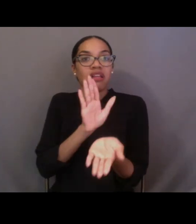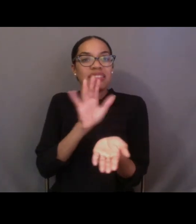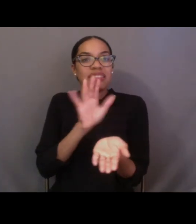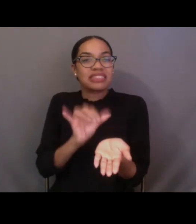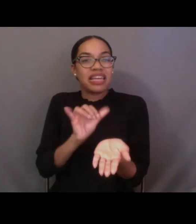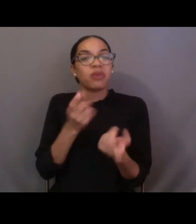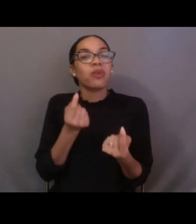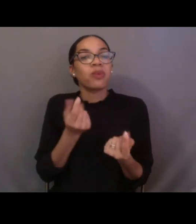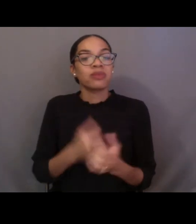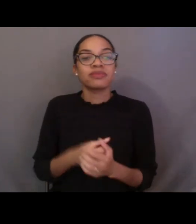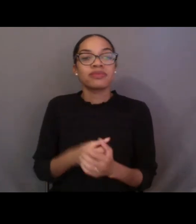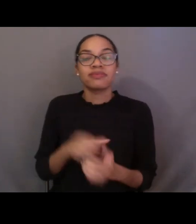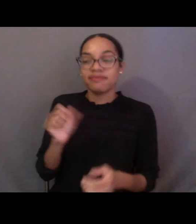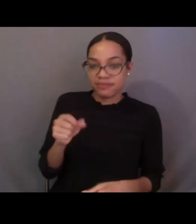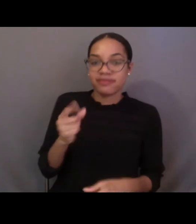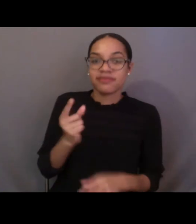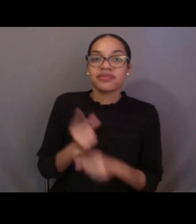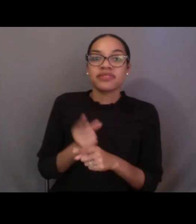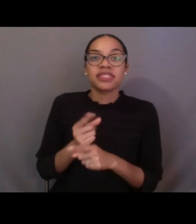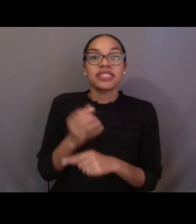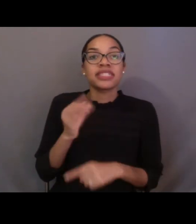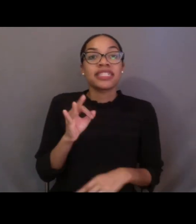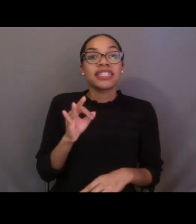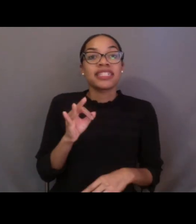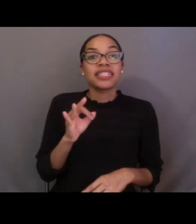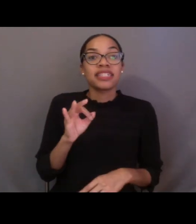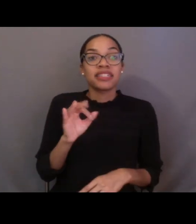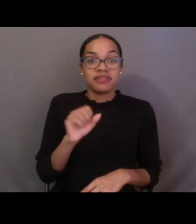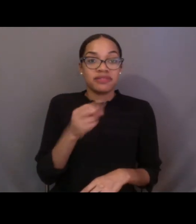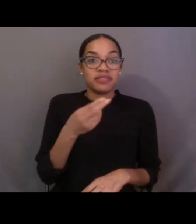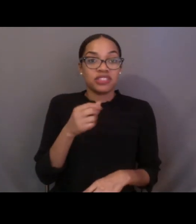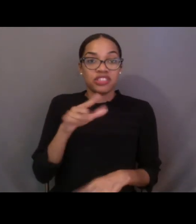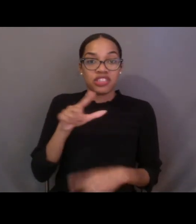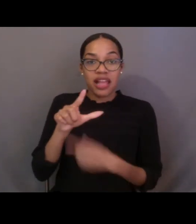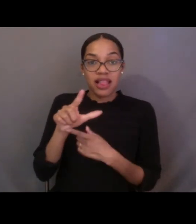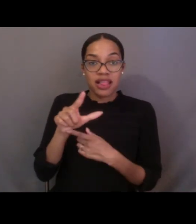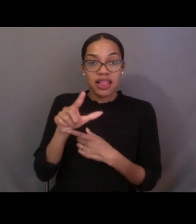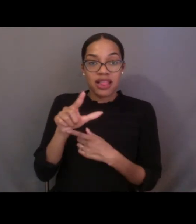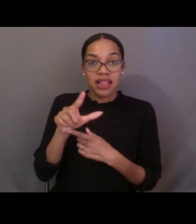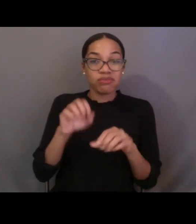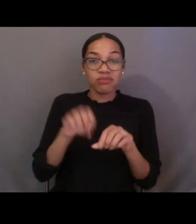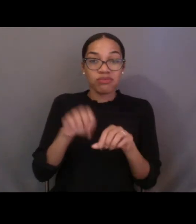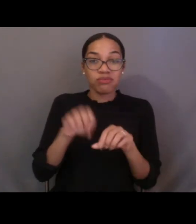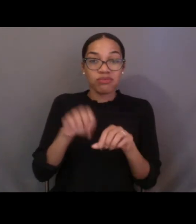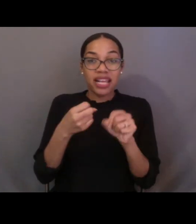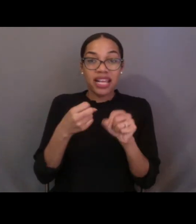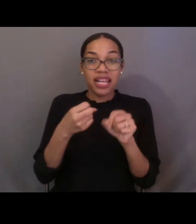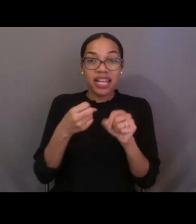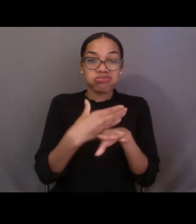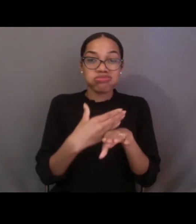Yeah. If any shell on a shellfish gets broken, or the hinge breaks, it almost always means